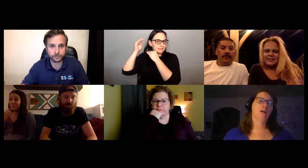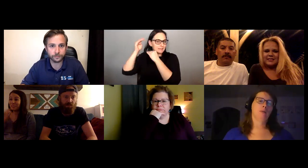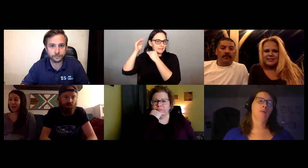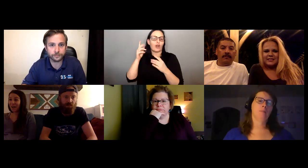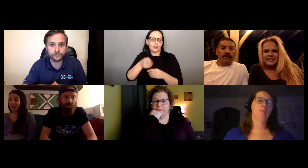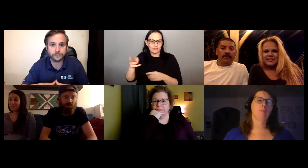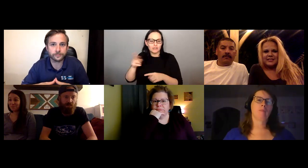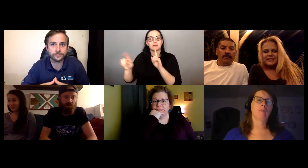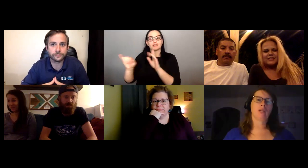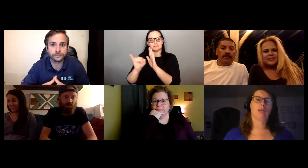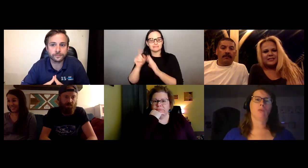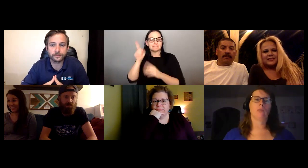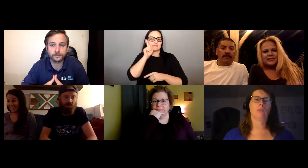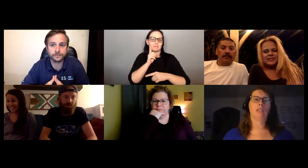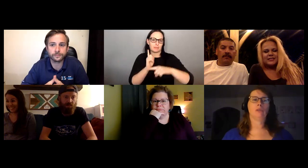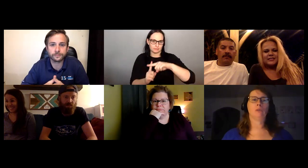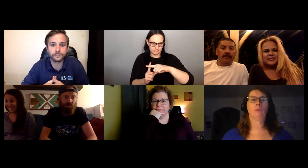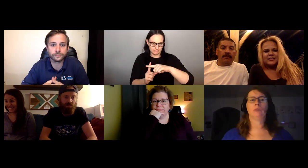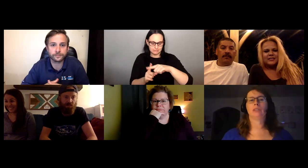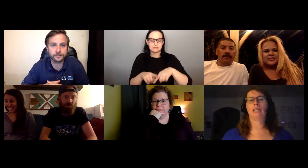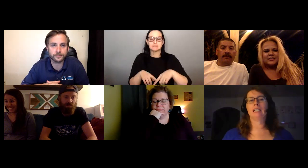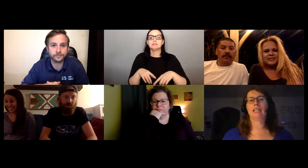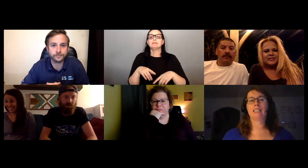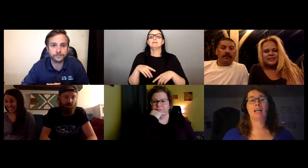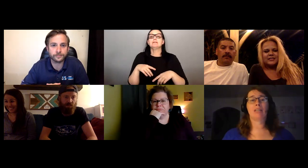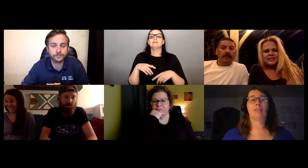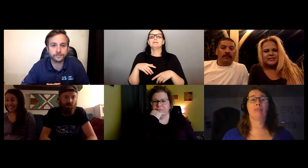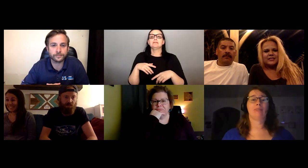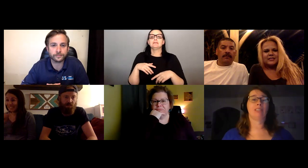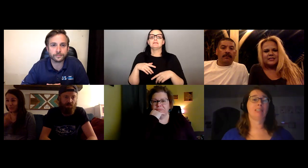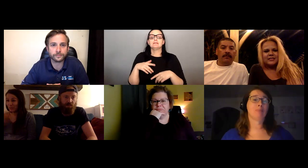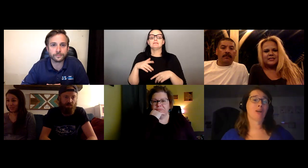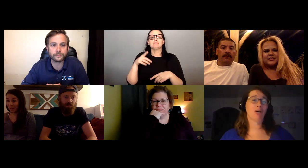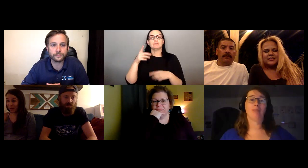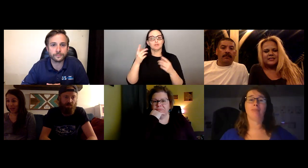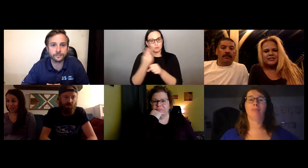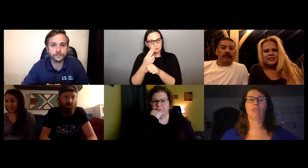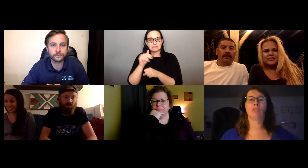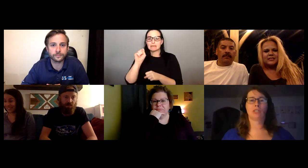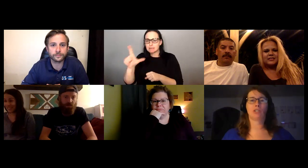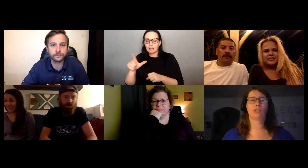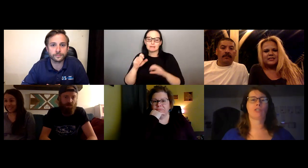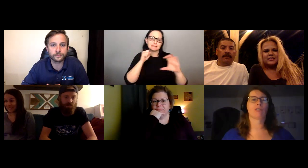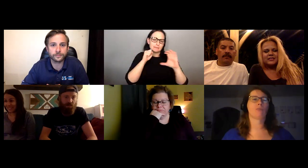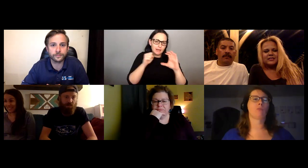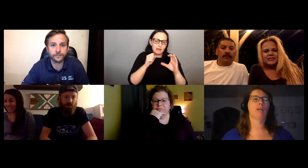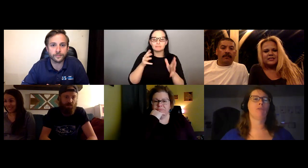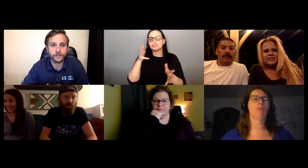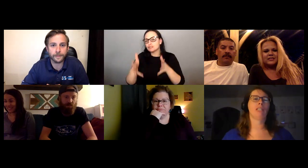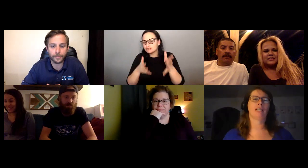deaf plus um we use asl